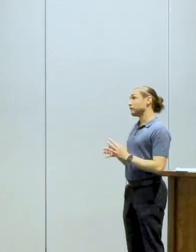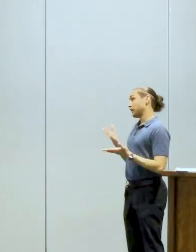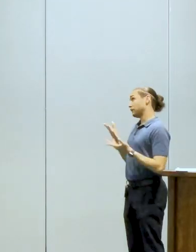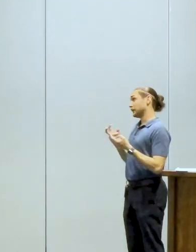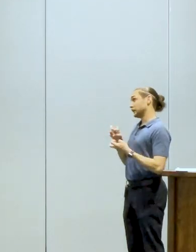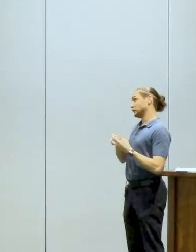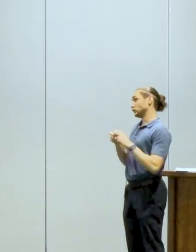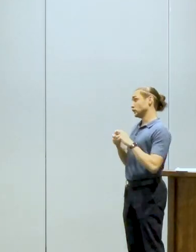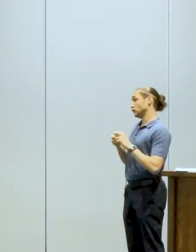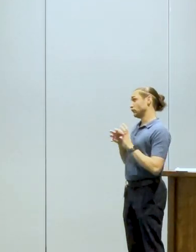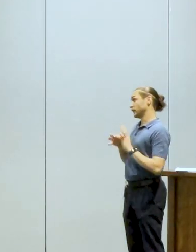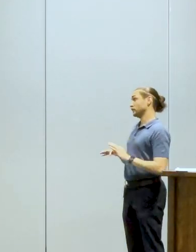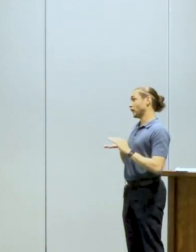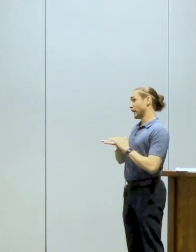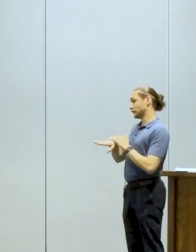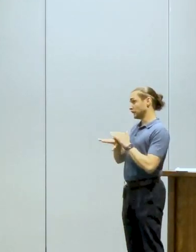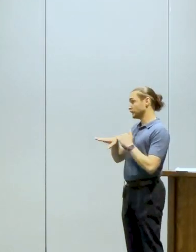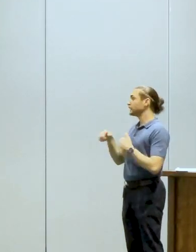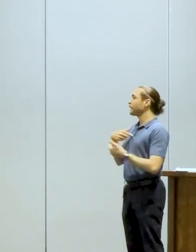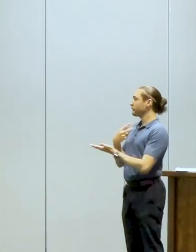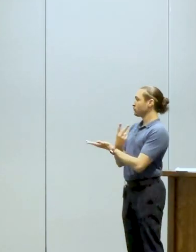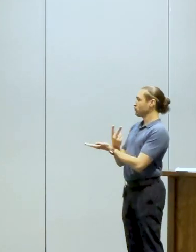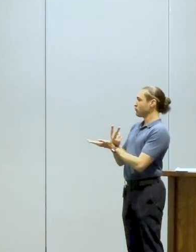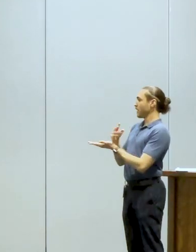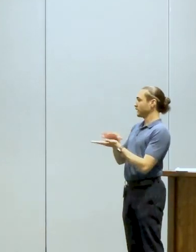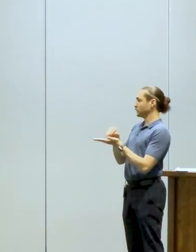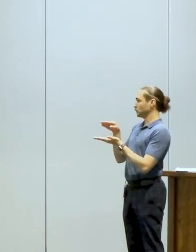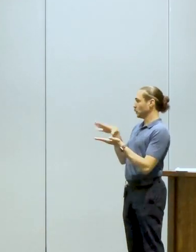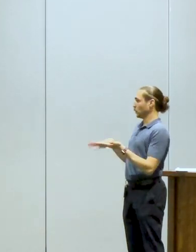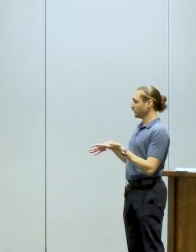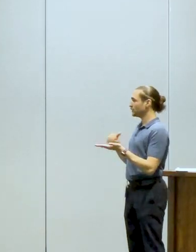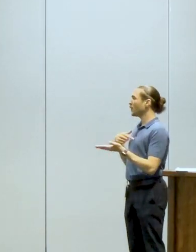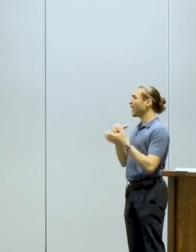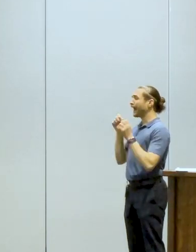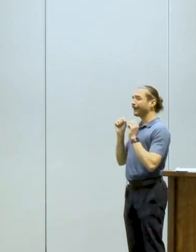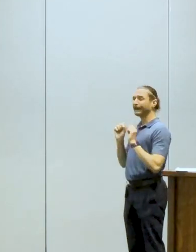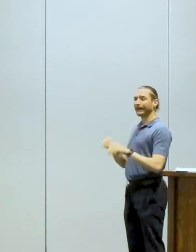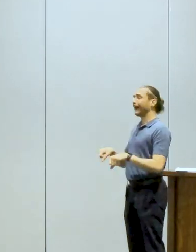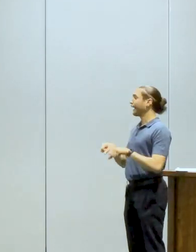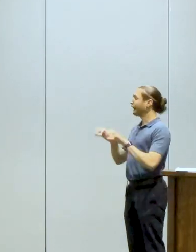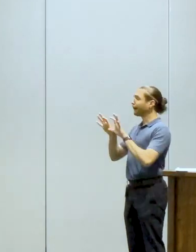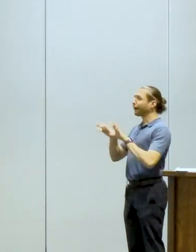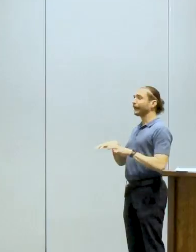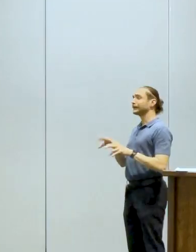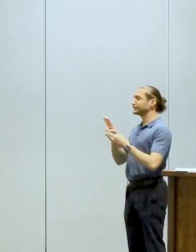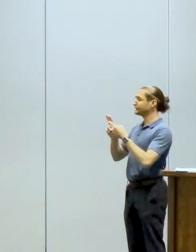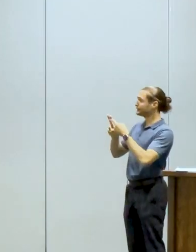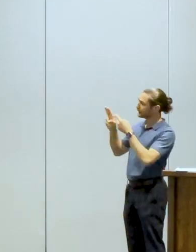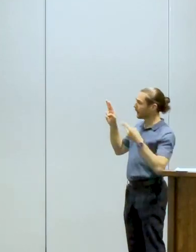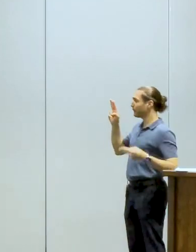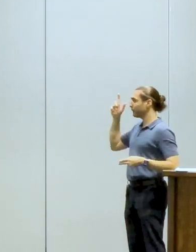me, I'm a grad student right now, so I get access to, like the top tier chat GPT for free. I don't have a limit on the